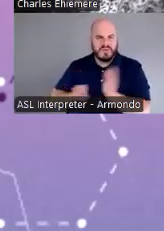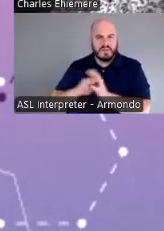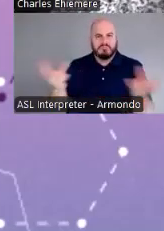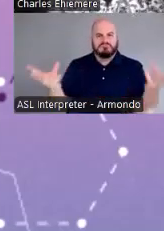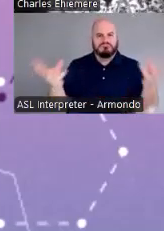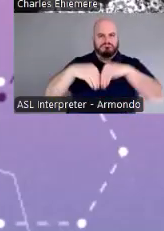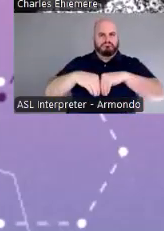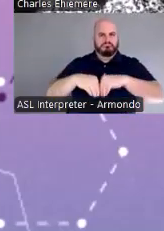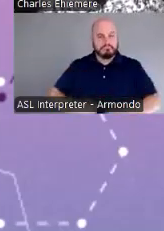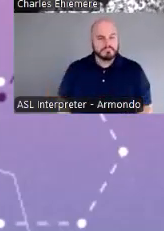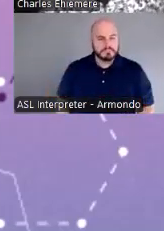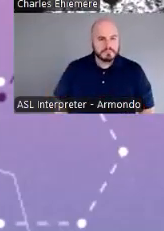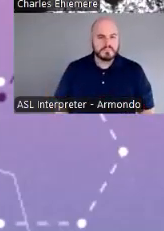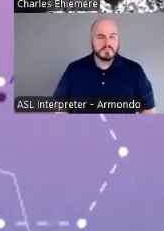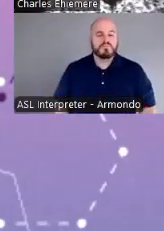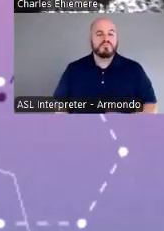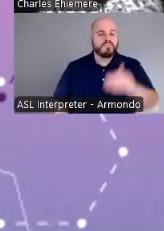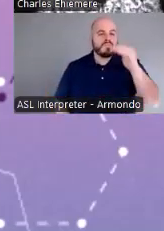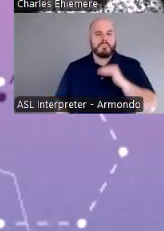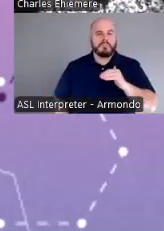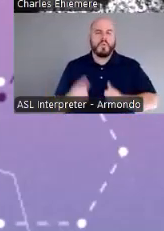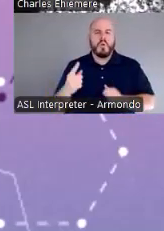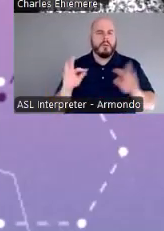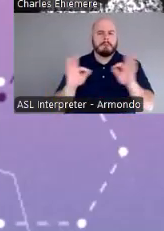So one of the key feature of the Familia Solution